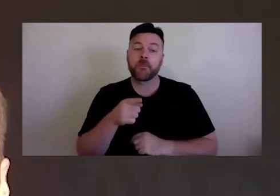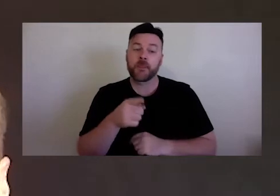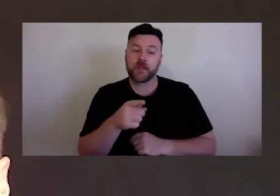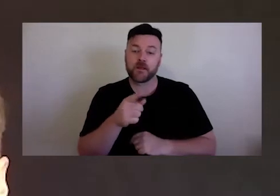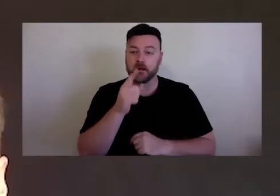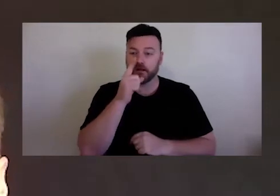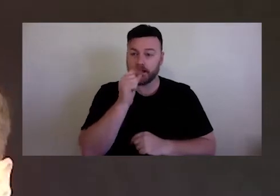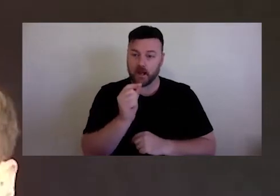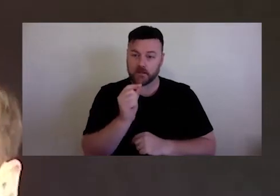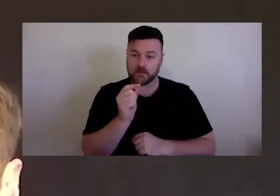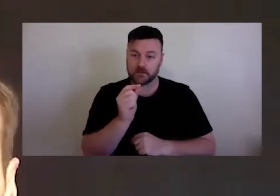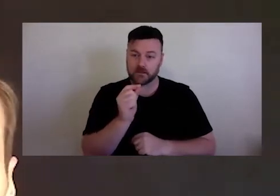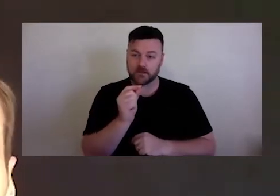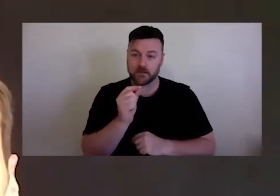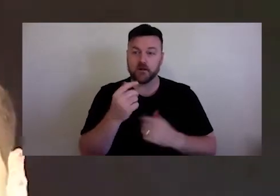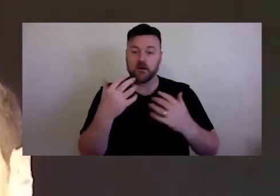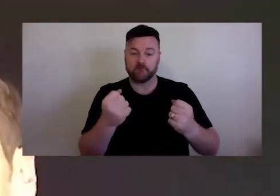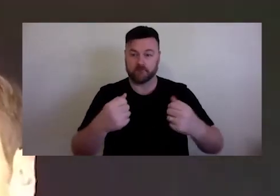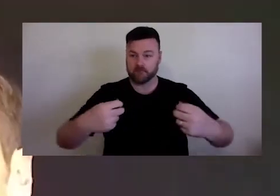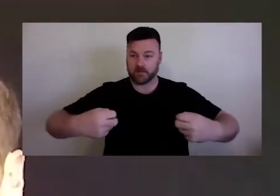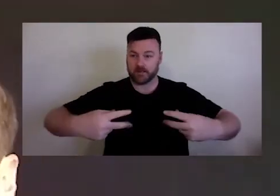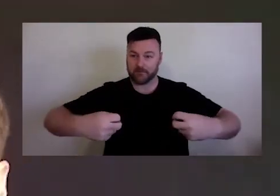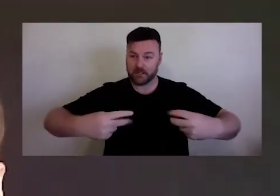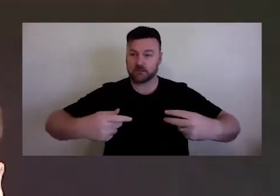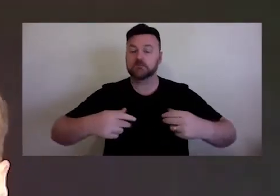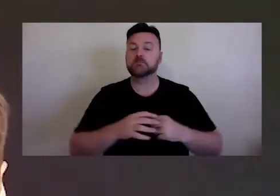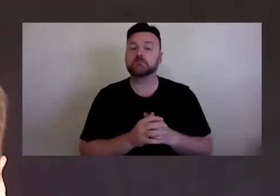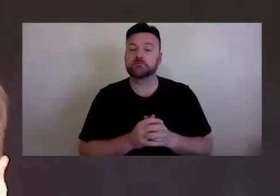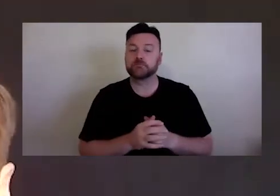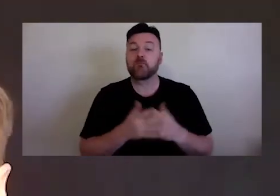access live captioning by Zoom or through our separate system called